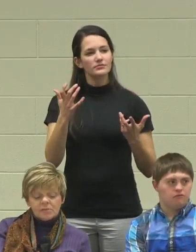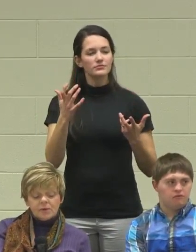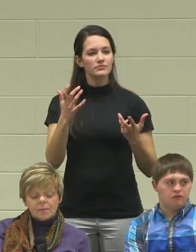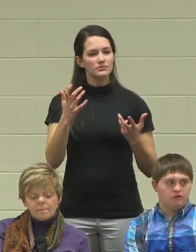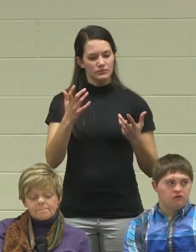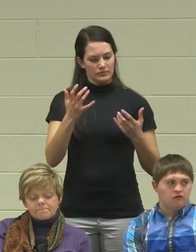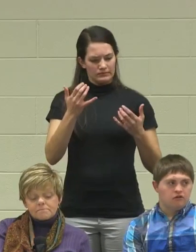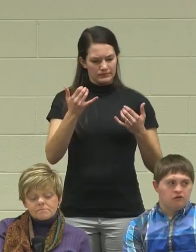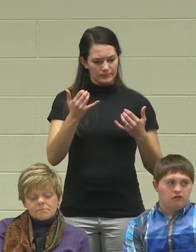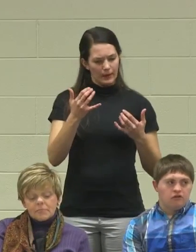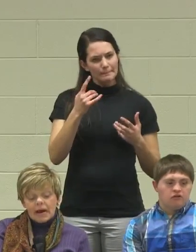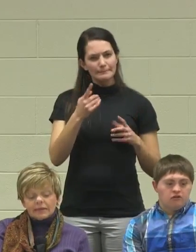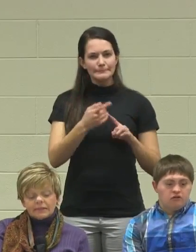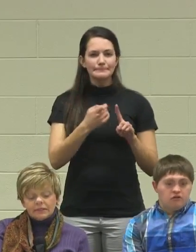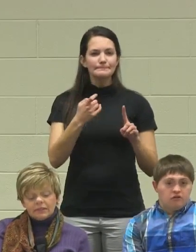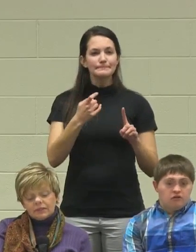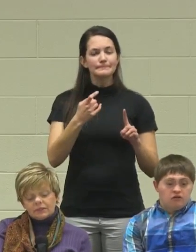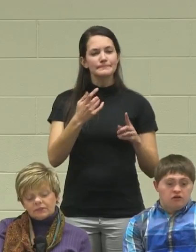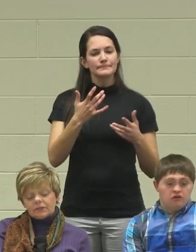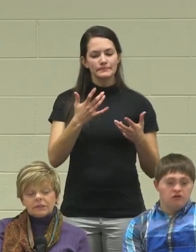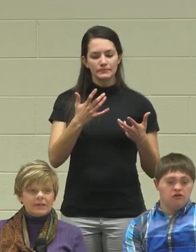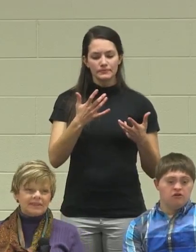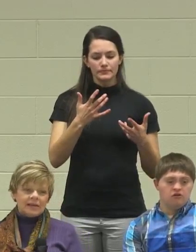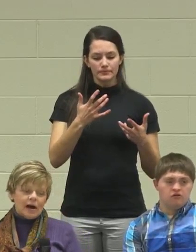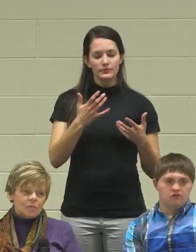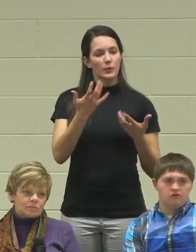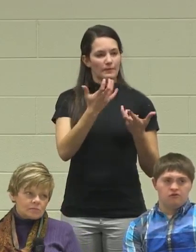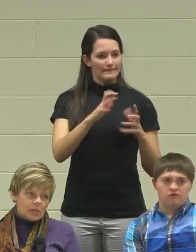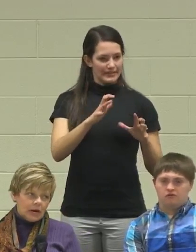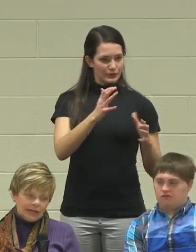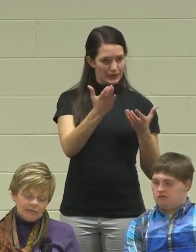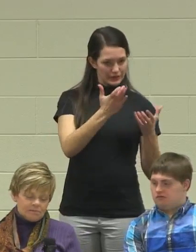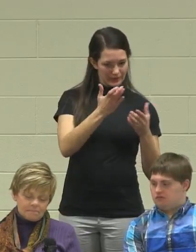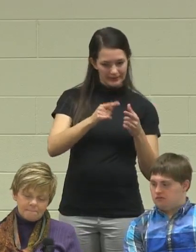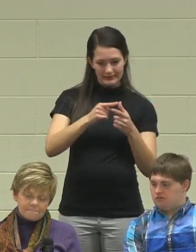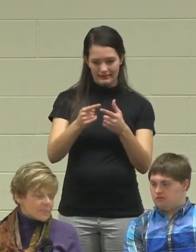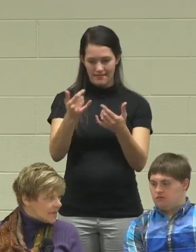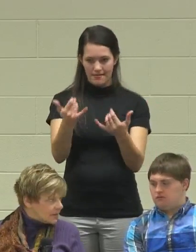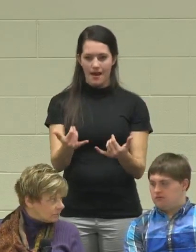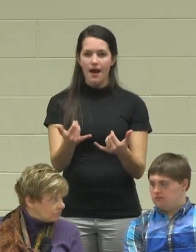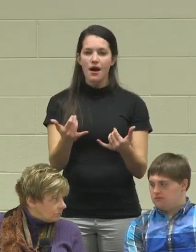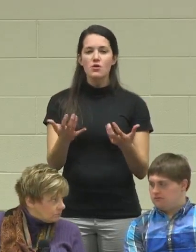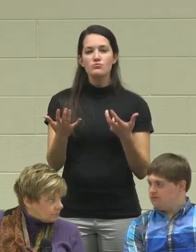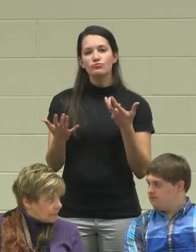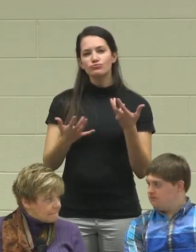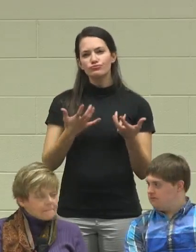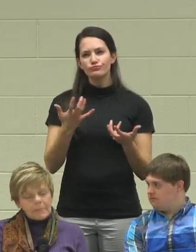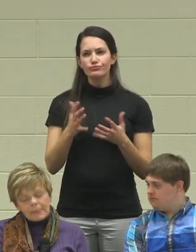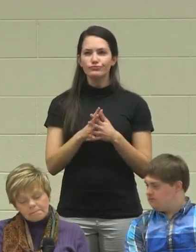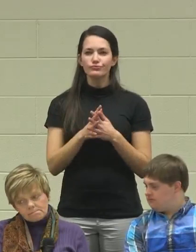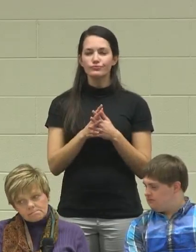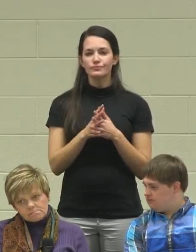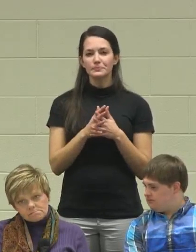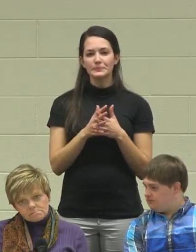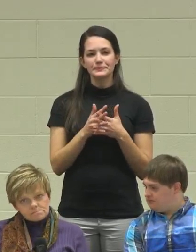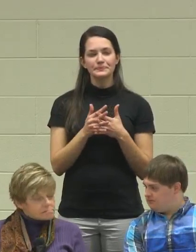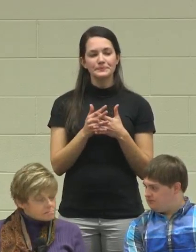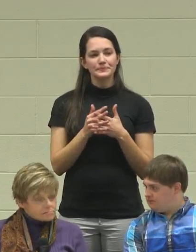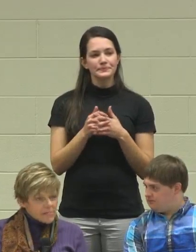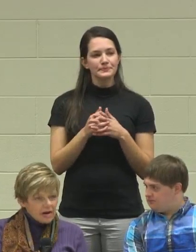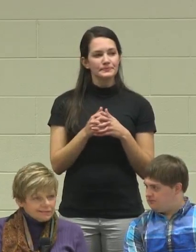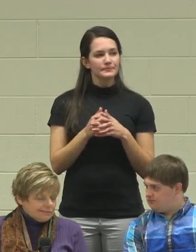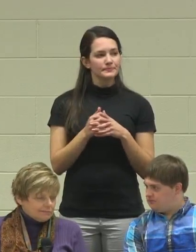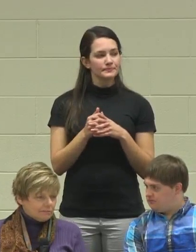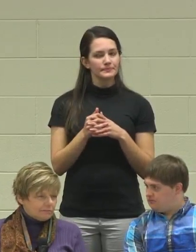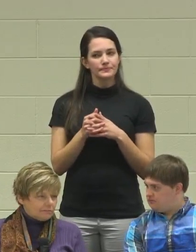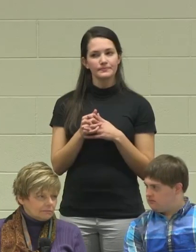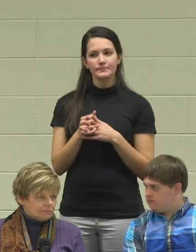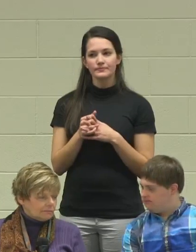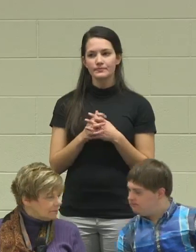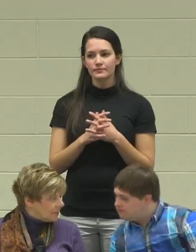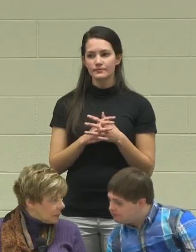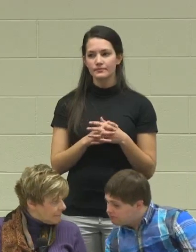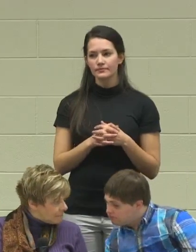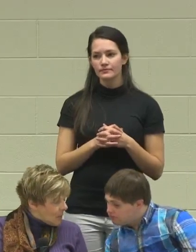you exited services until now?